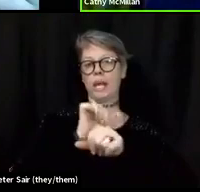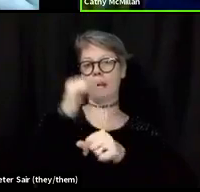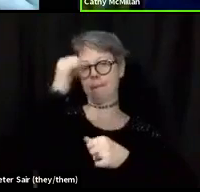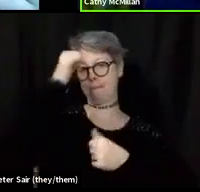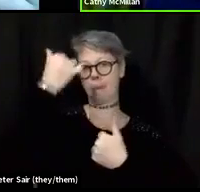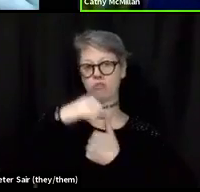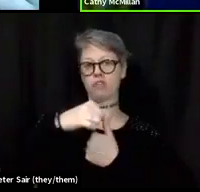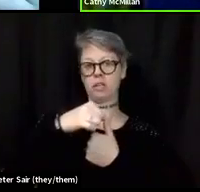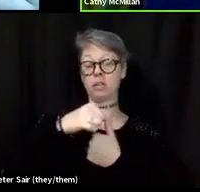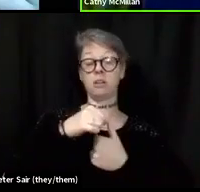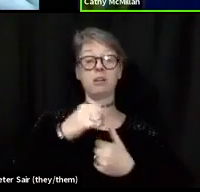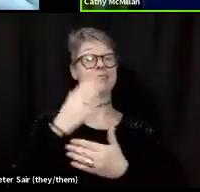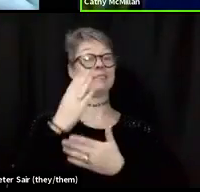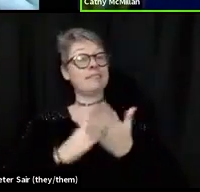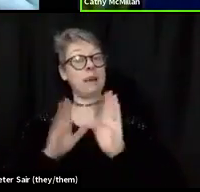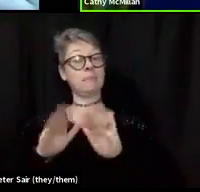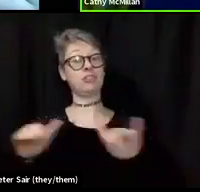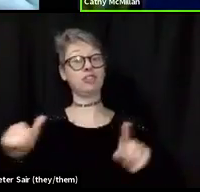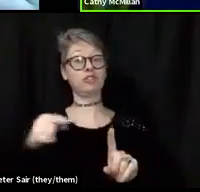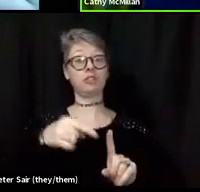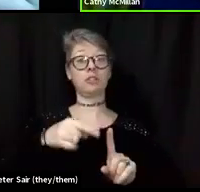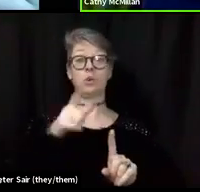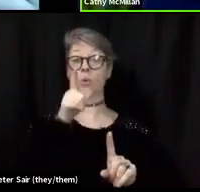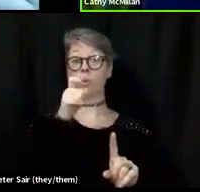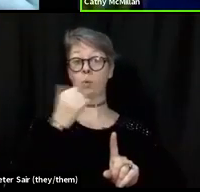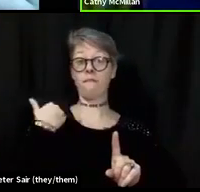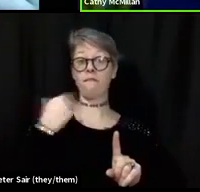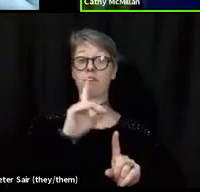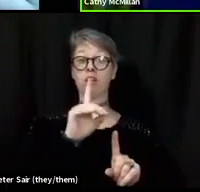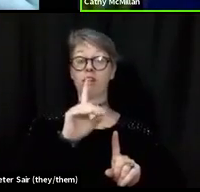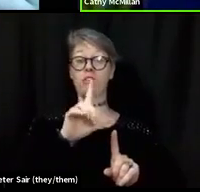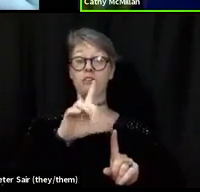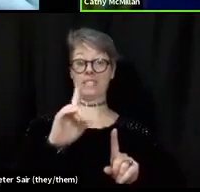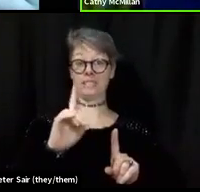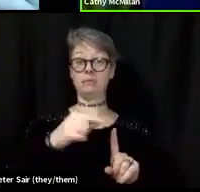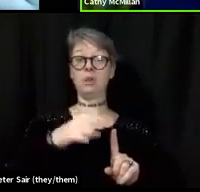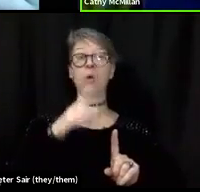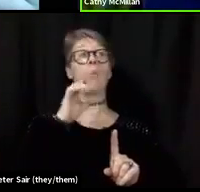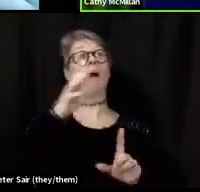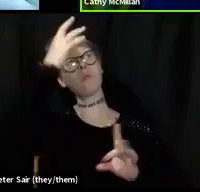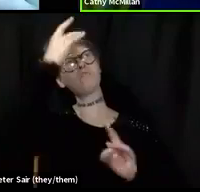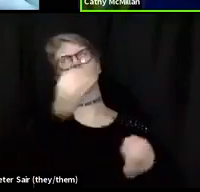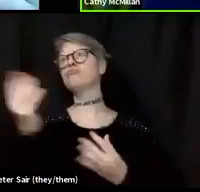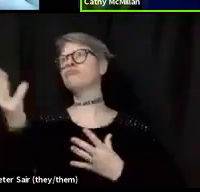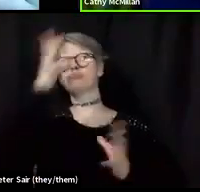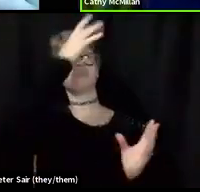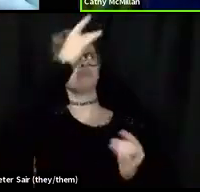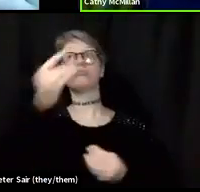that you just learned, you know. and so